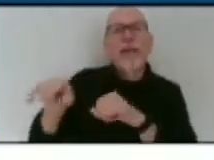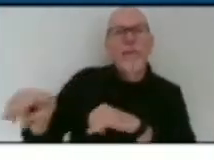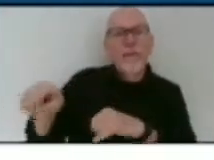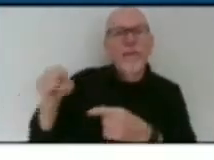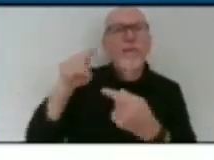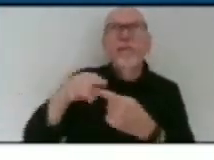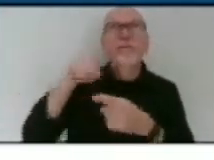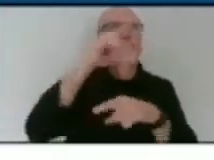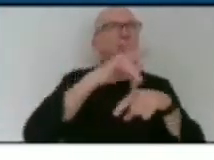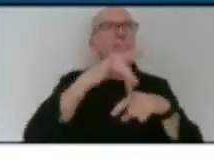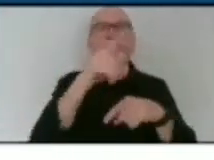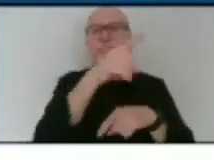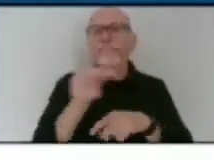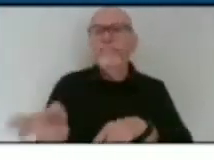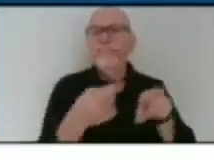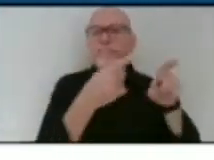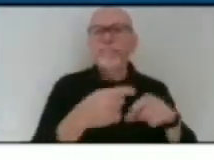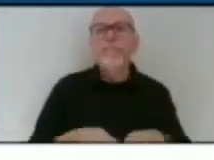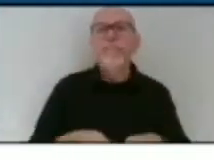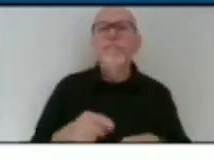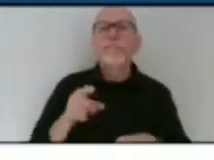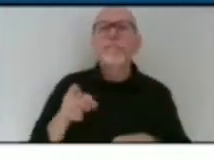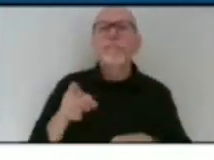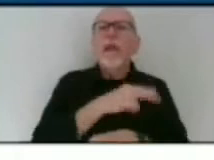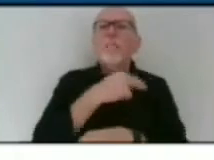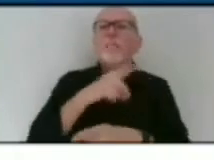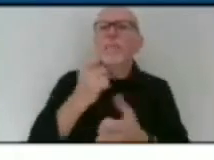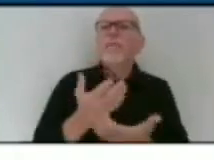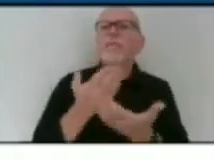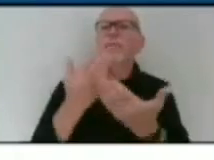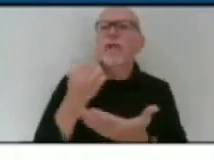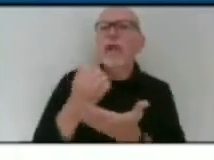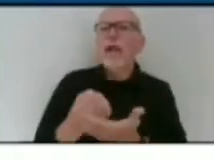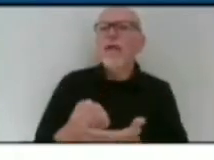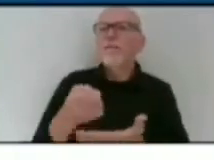implement evidence based criteria to re prioritize procedures and surgeries to